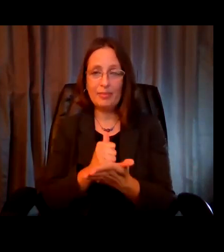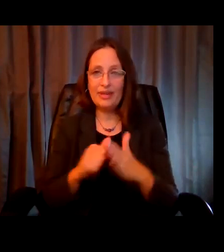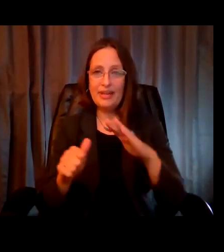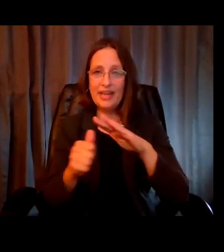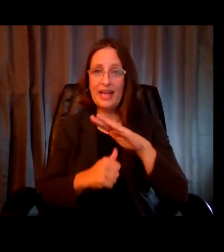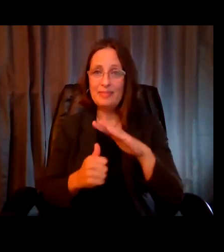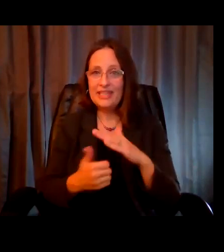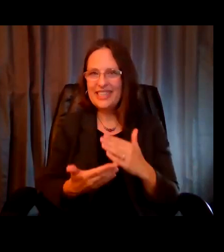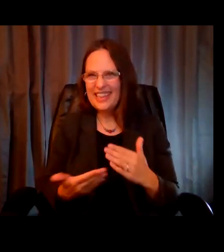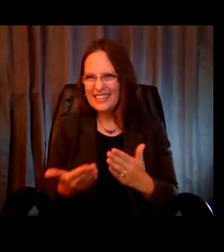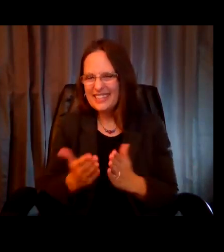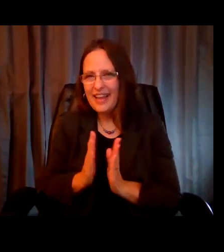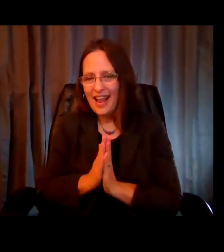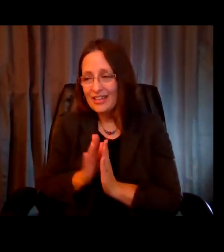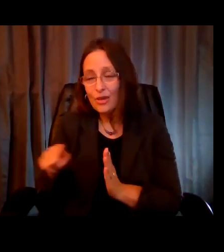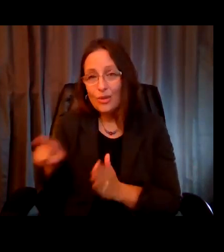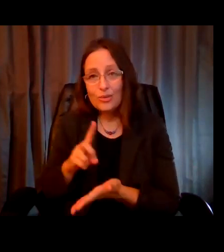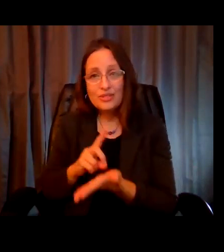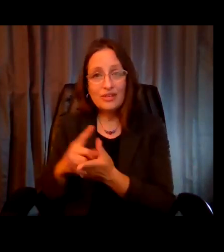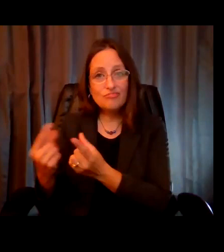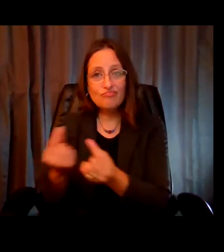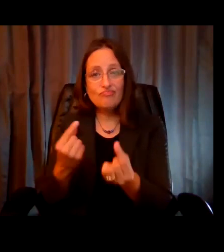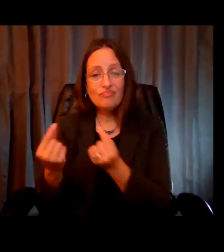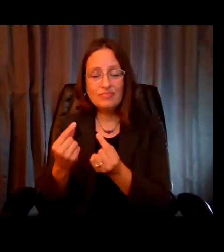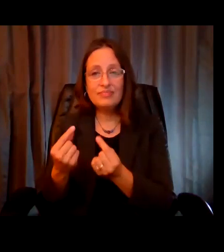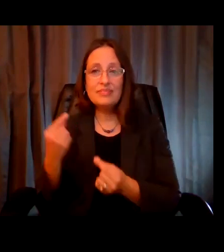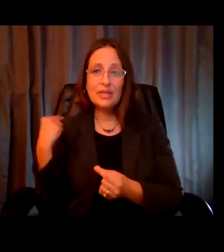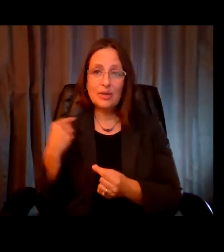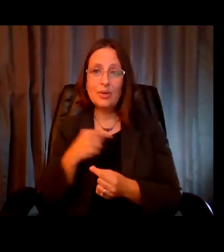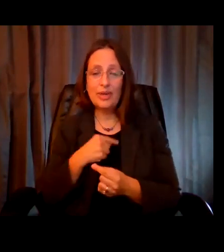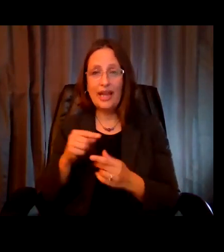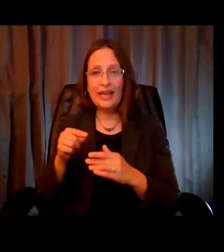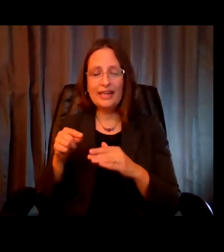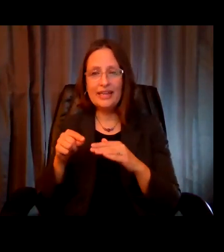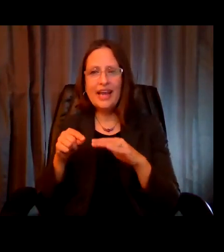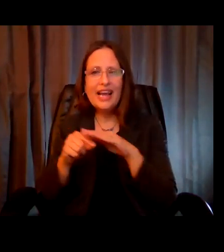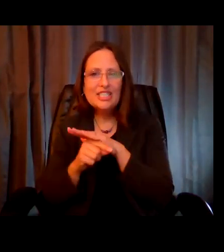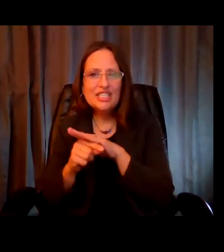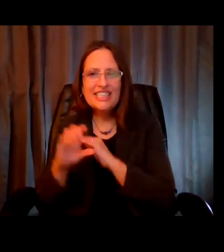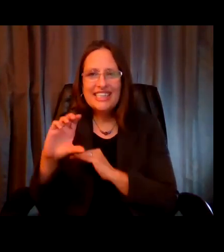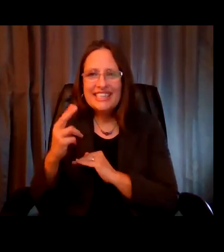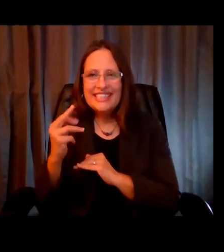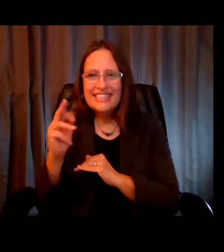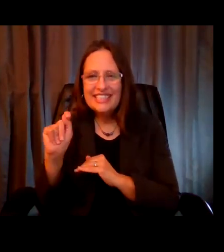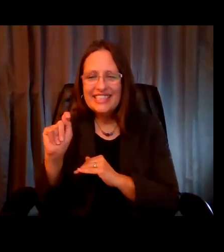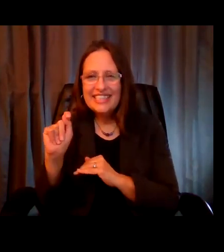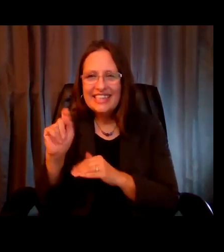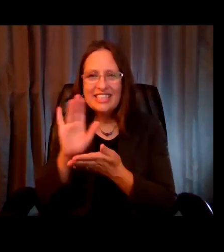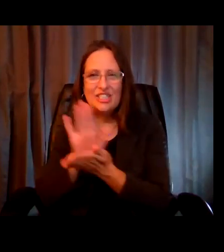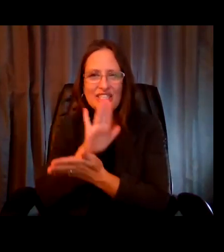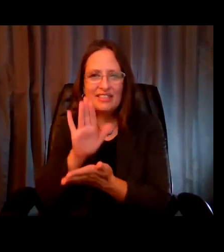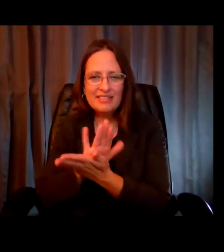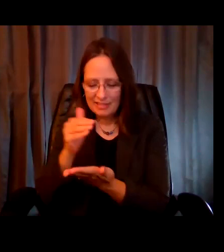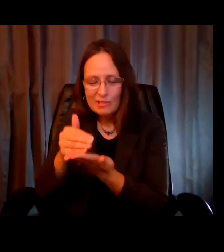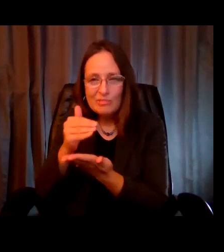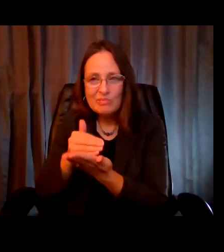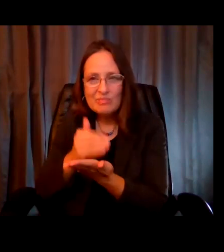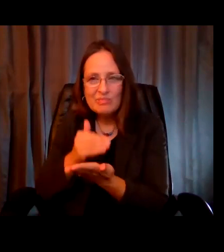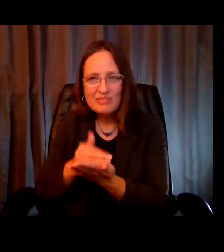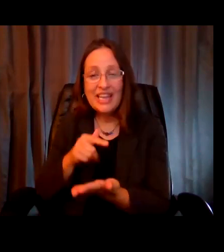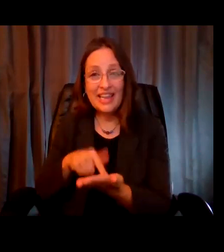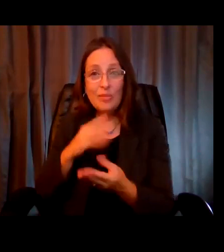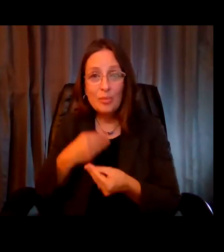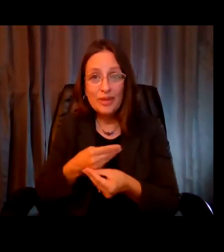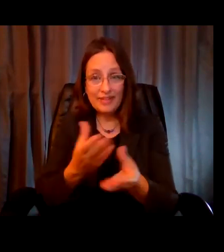in advance. I wasn't prepare for everyone on the staff wearing masks and PPE. I was take to a room,